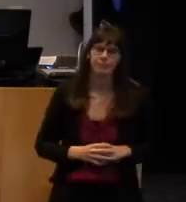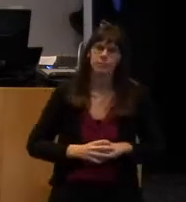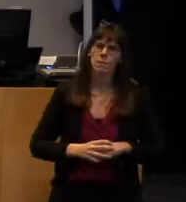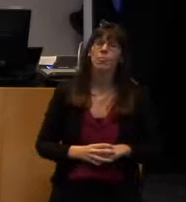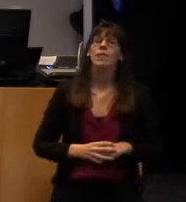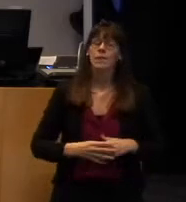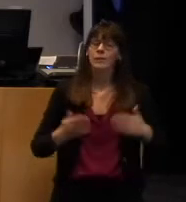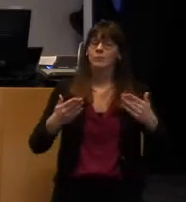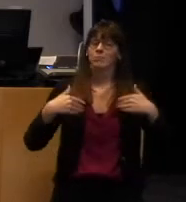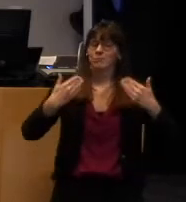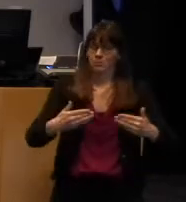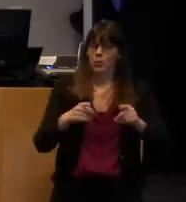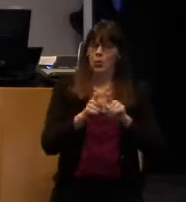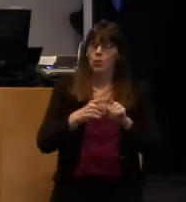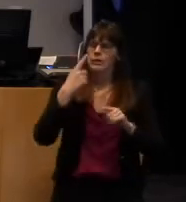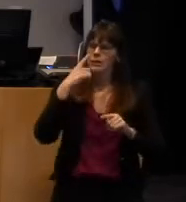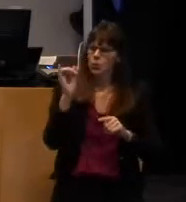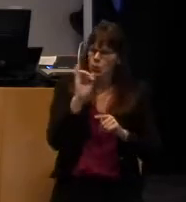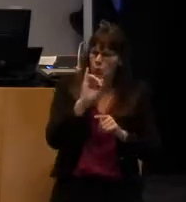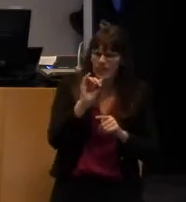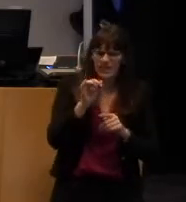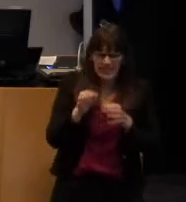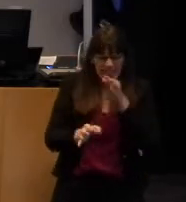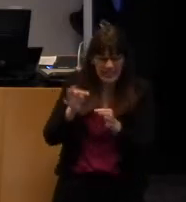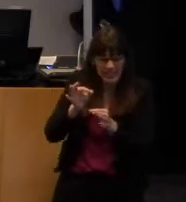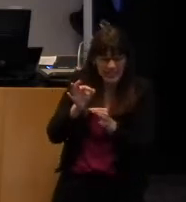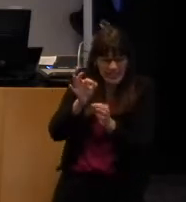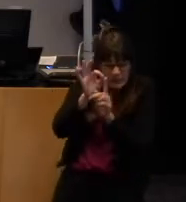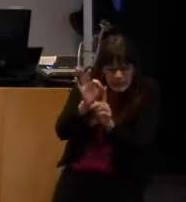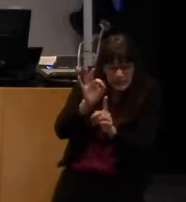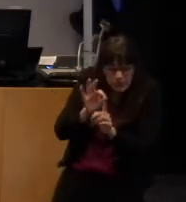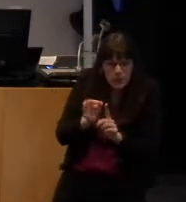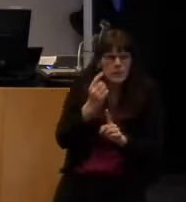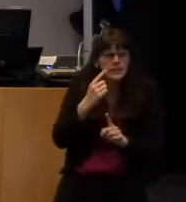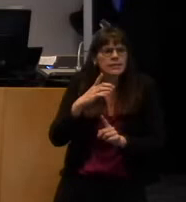Then it also wants to describe the specific interpreting strategies that emerged from the data